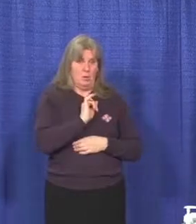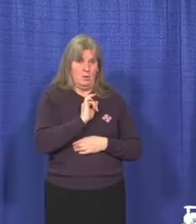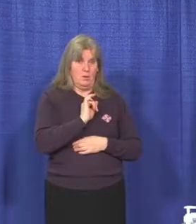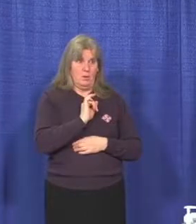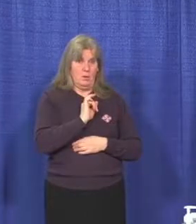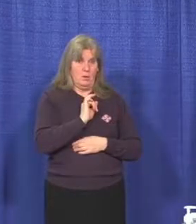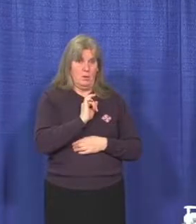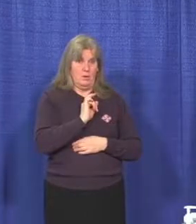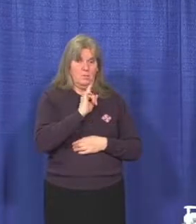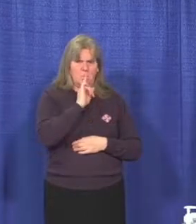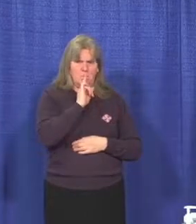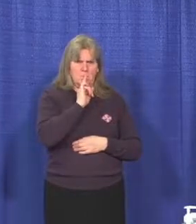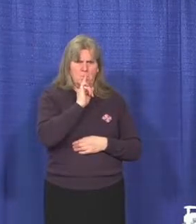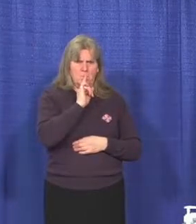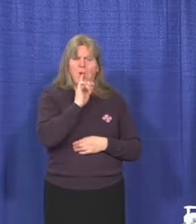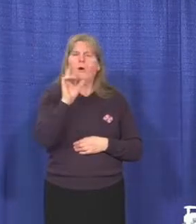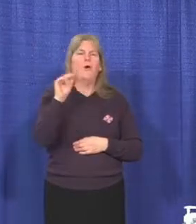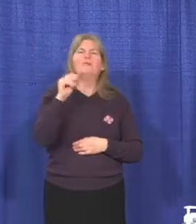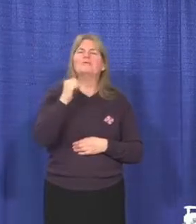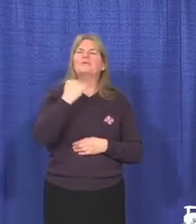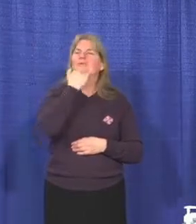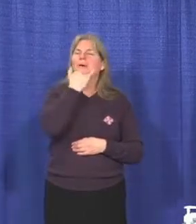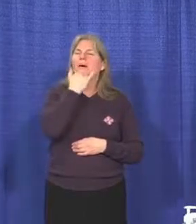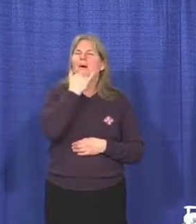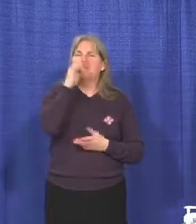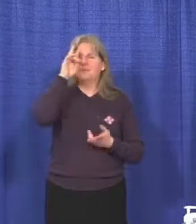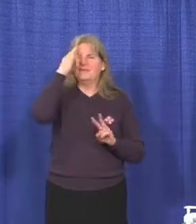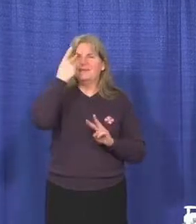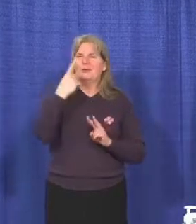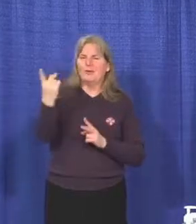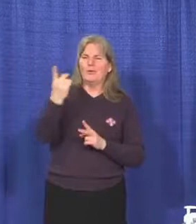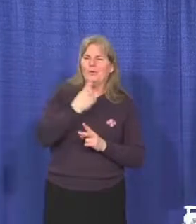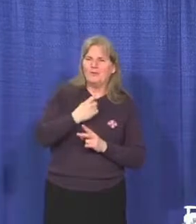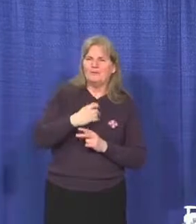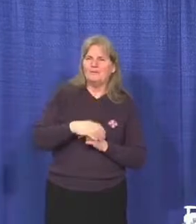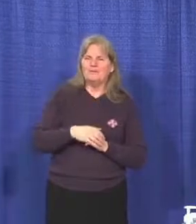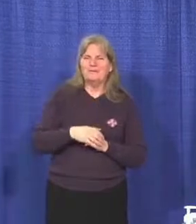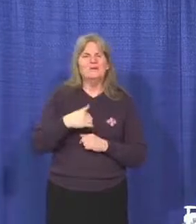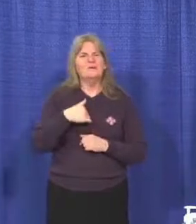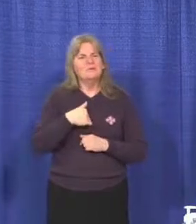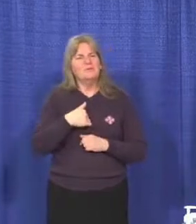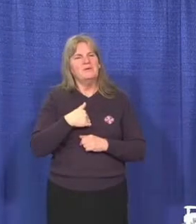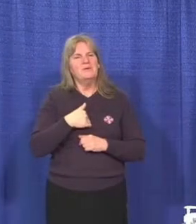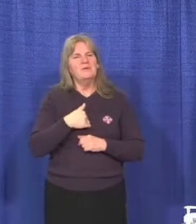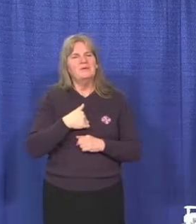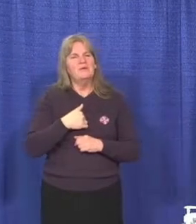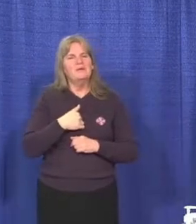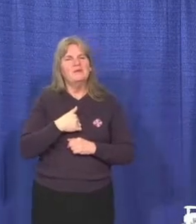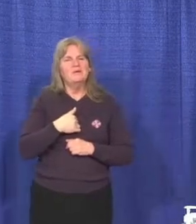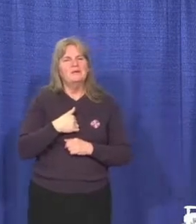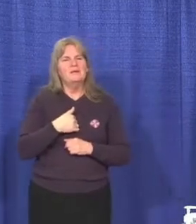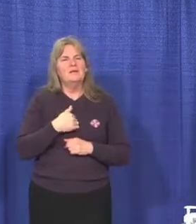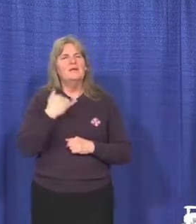Yukon John Nunley. We disclose if cases are in